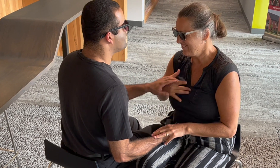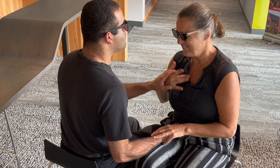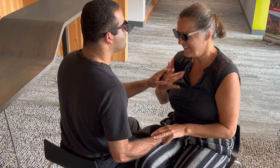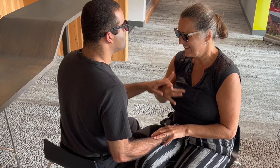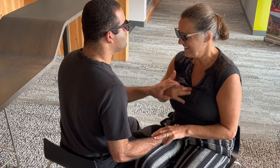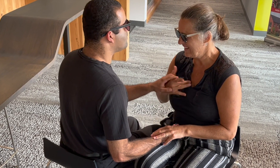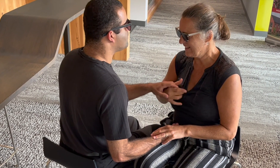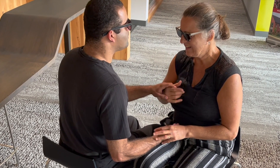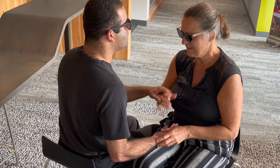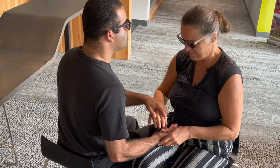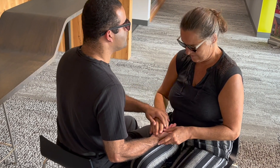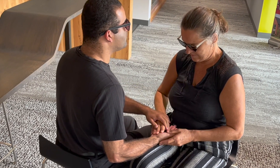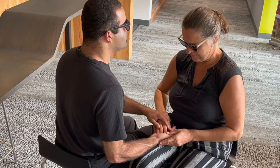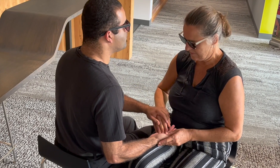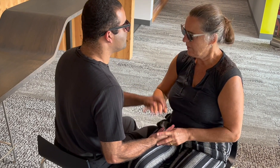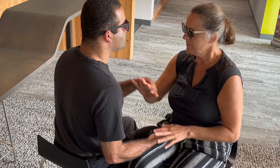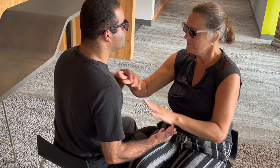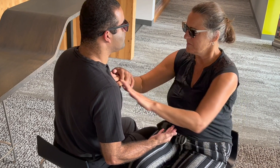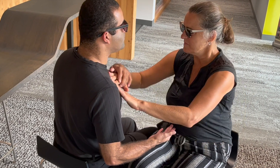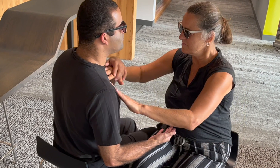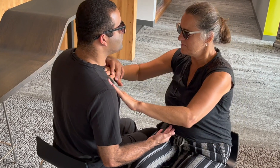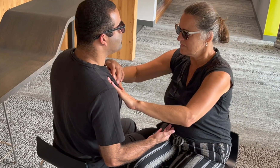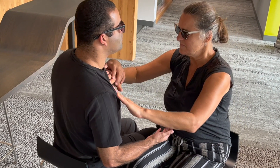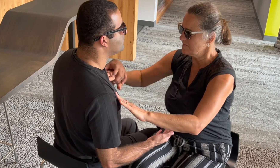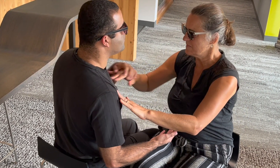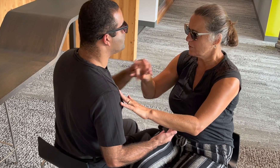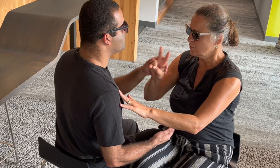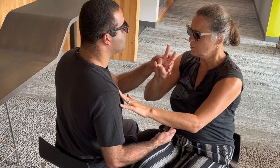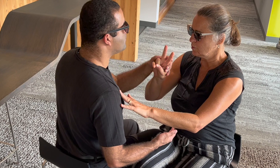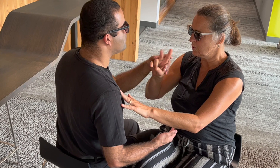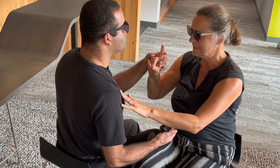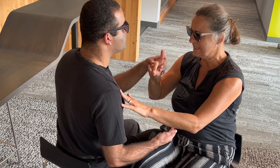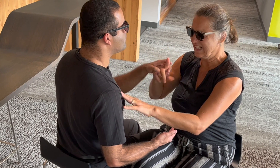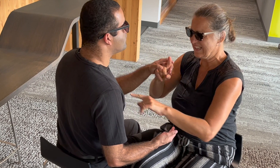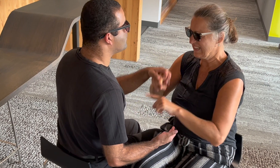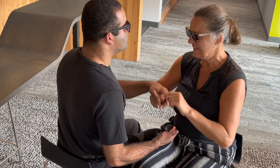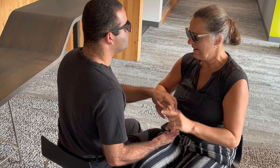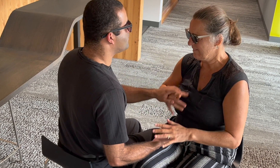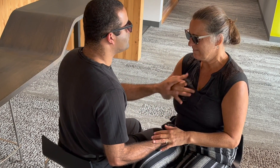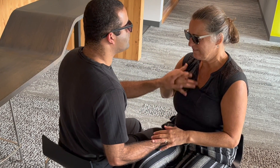does not give the depth needed to create understanding. It cannot be felt.